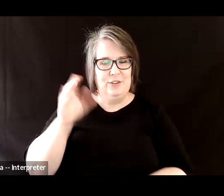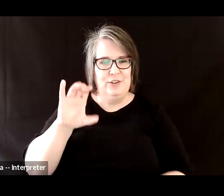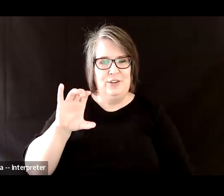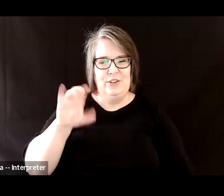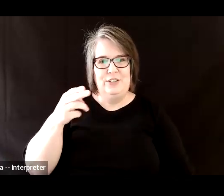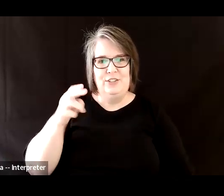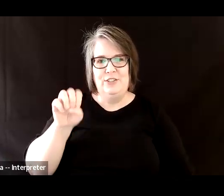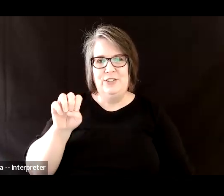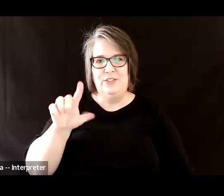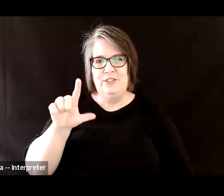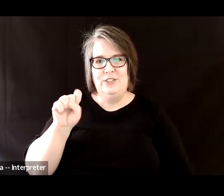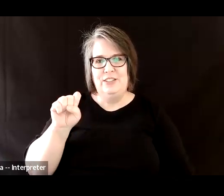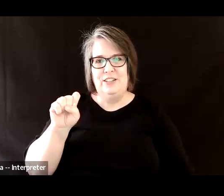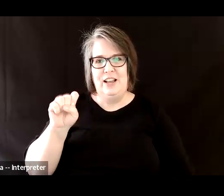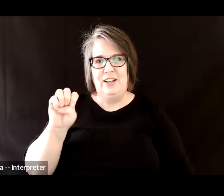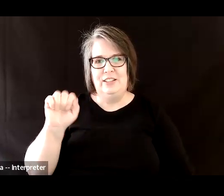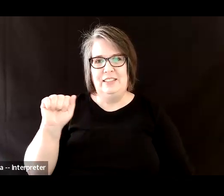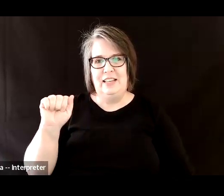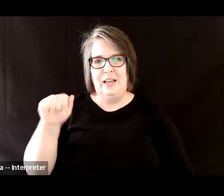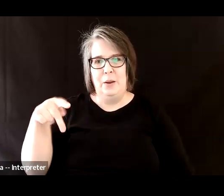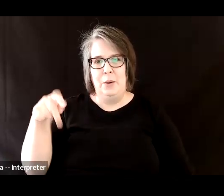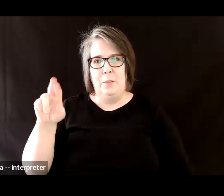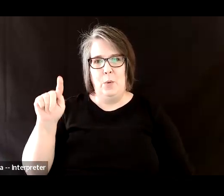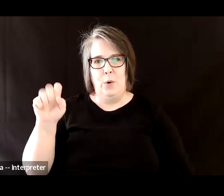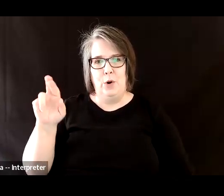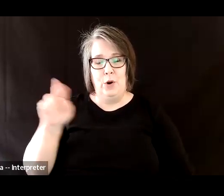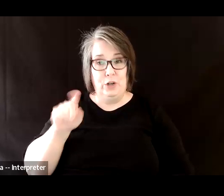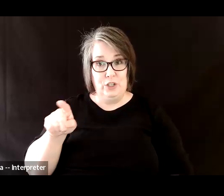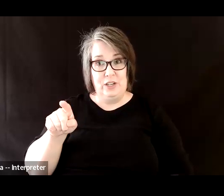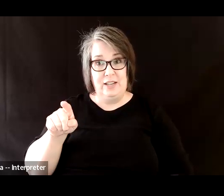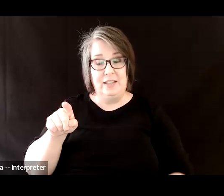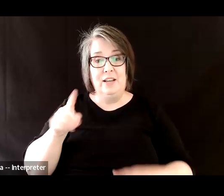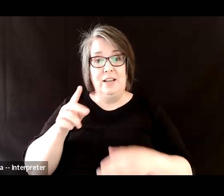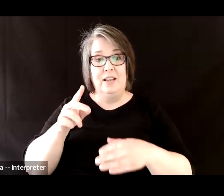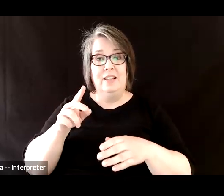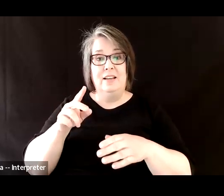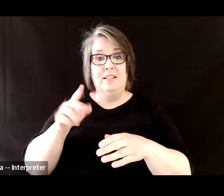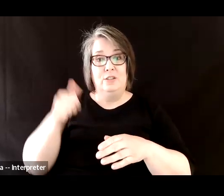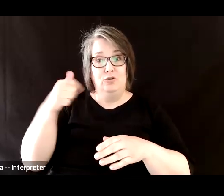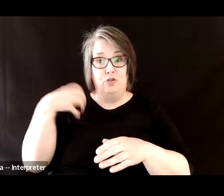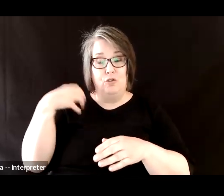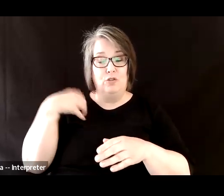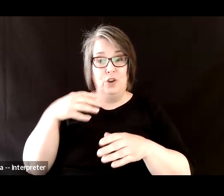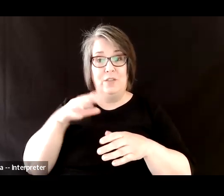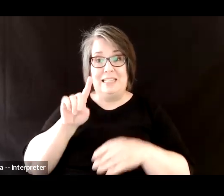Chelsea is the head of digital accessibility at UNC Chapel Hill and uses pronouns she/her pictures he has been in North